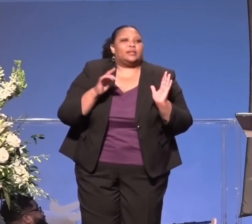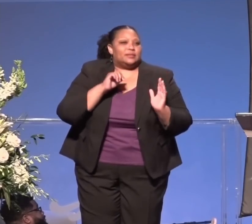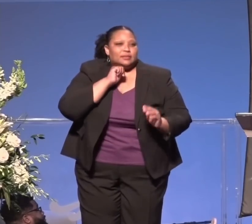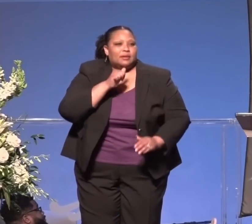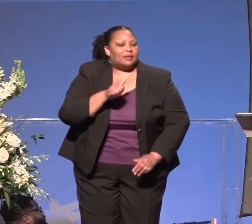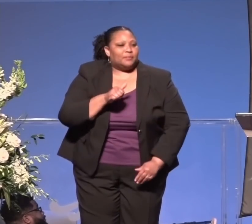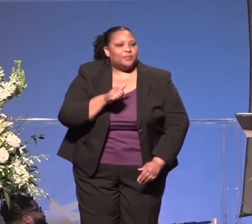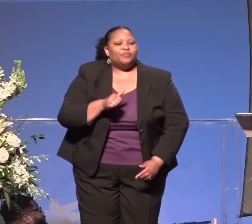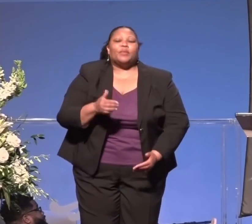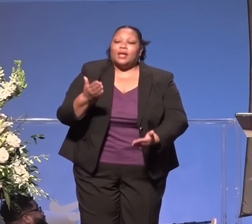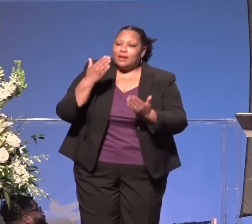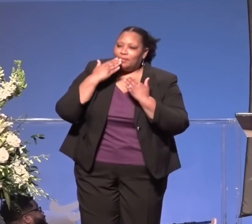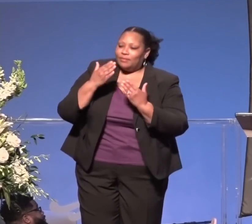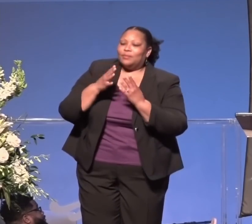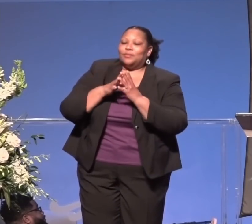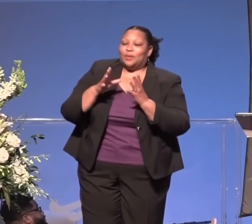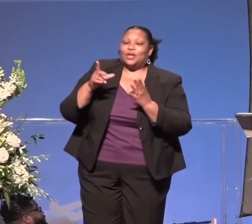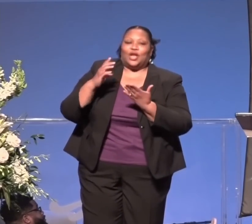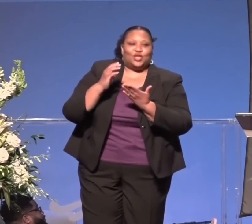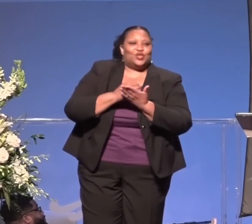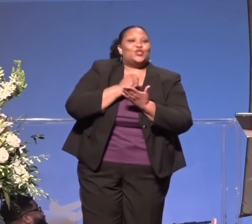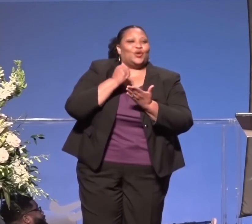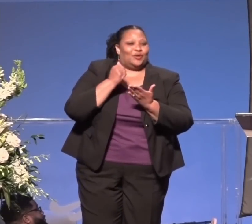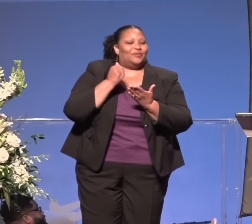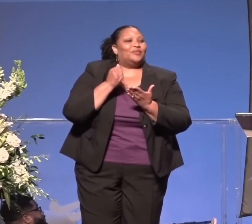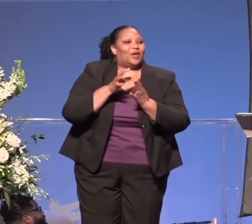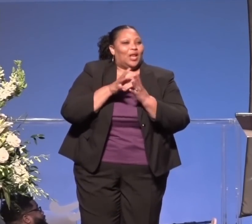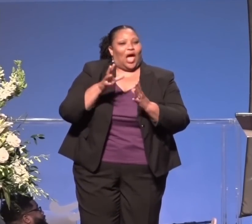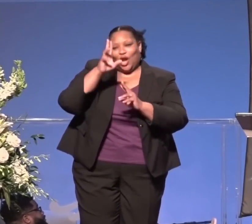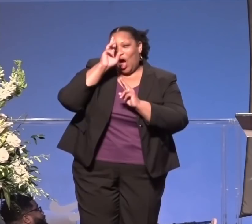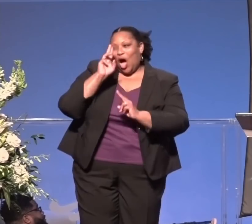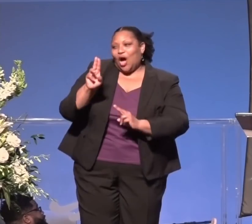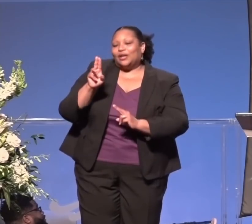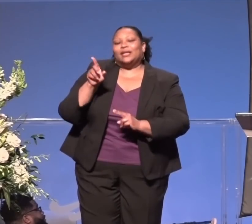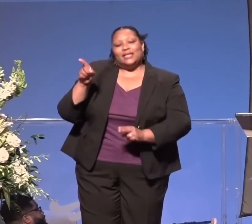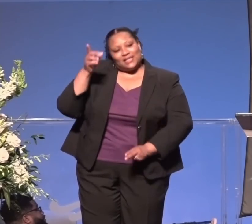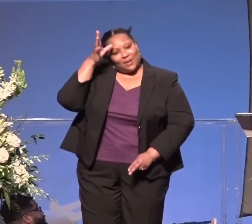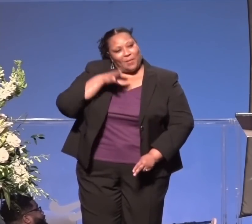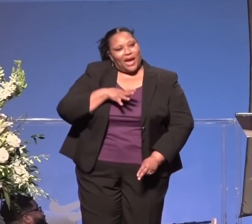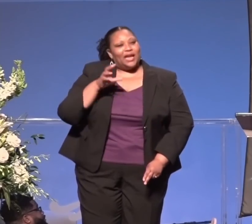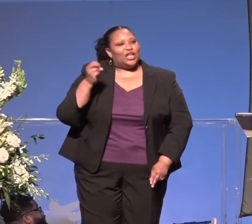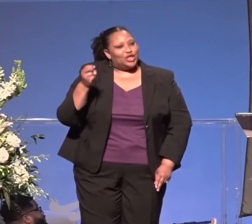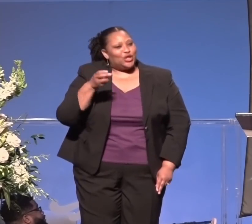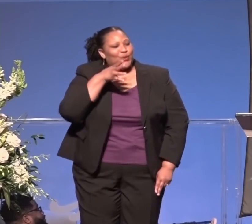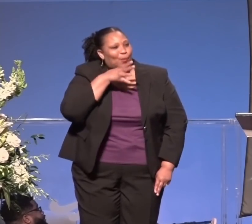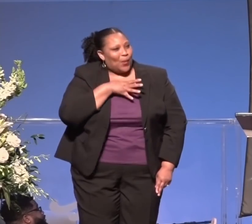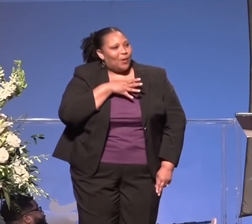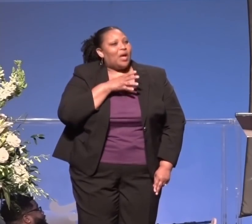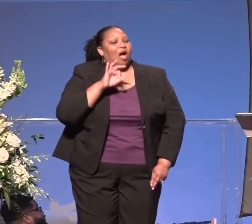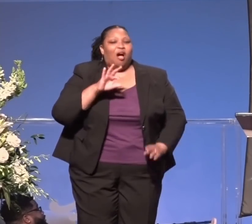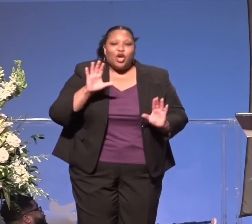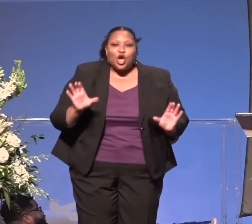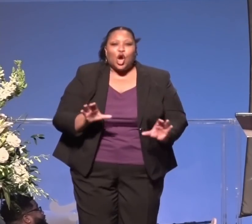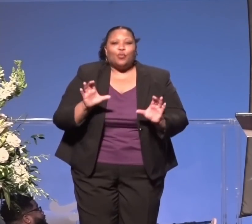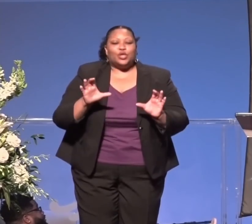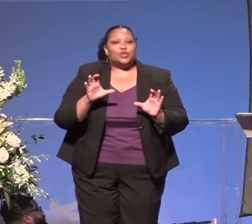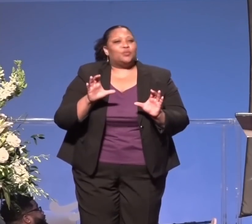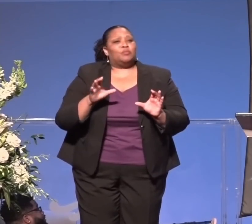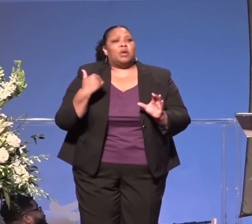FAMILY, I THINK WE ARE GIVING THEM A LOT OF "WE SHOULD NOT TAKE THEM FOR GRANTED."